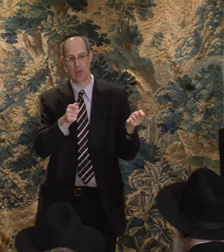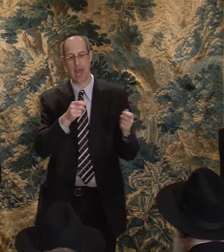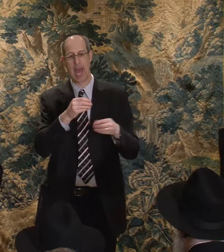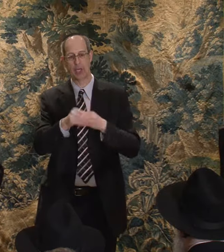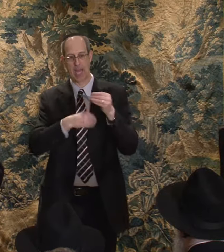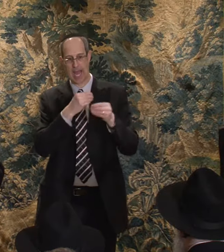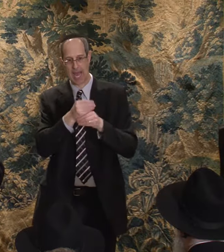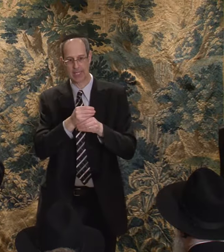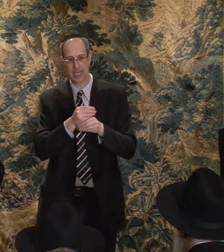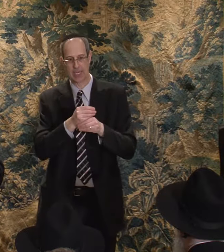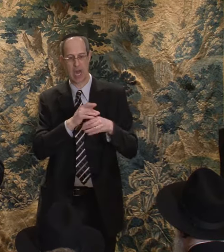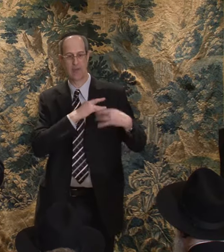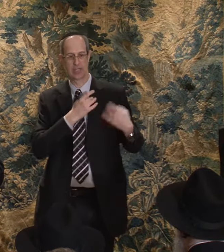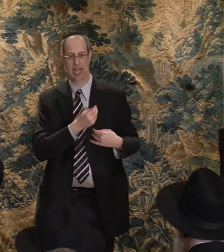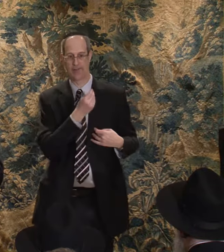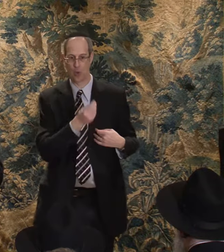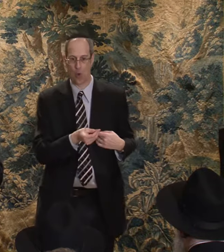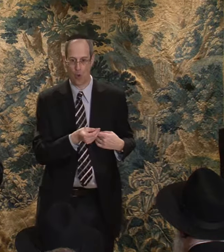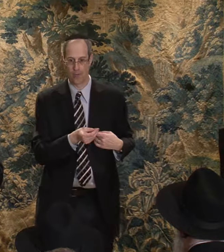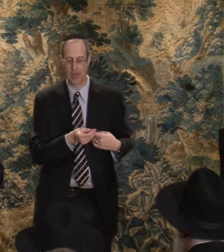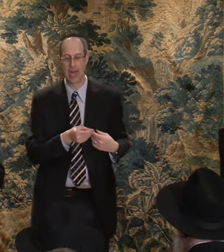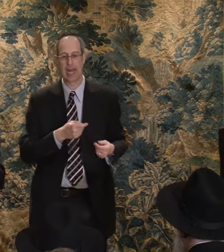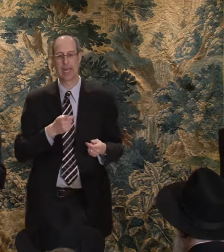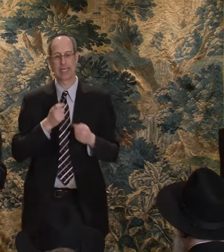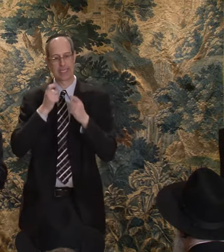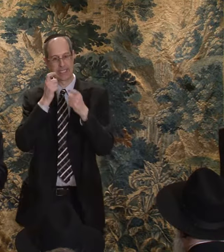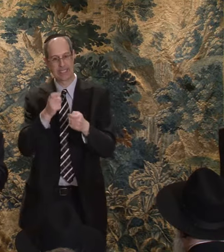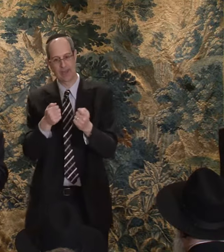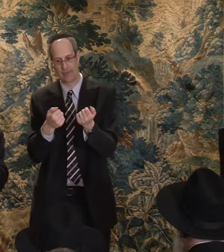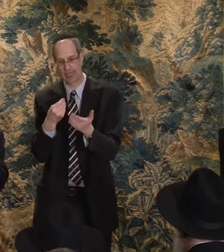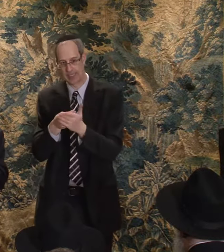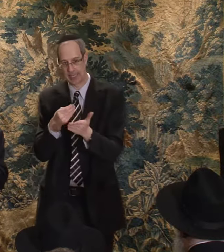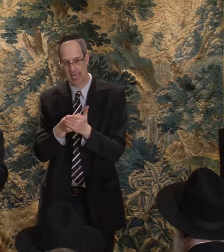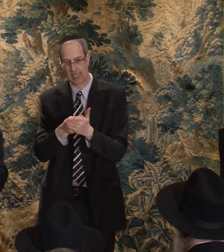Eve tonight when we give this talk it's not only Philomela Tyra but it's the